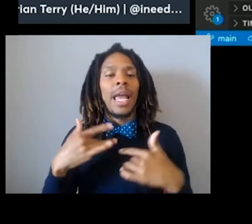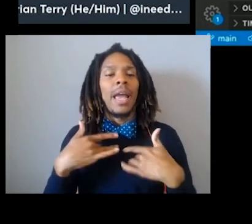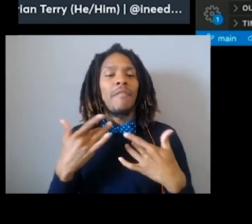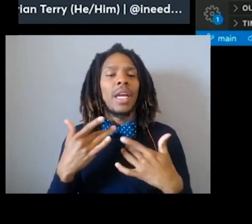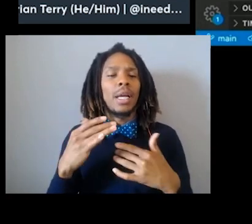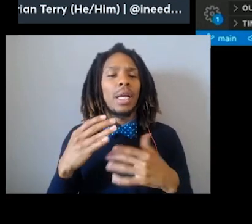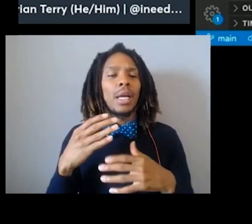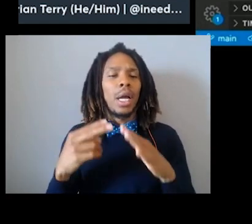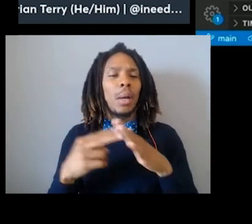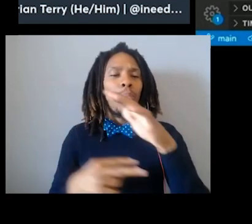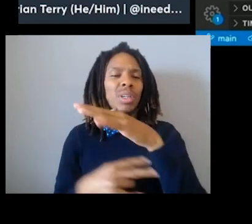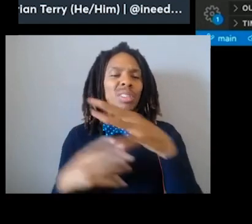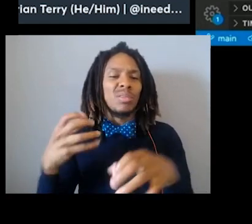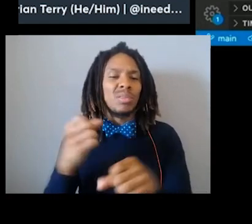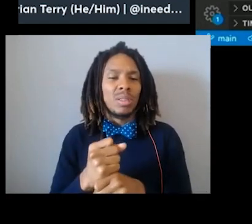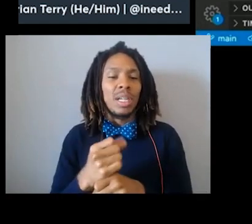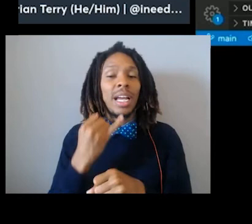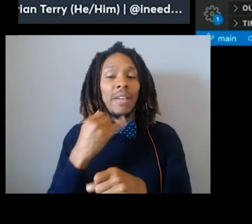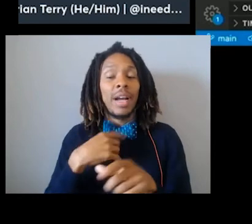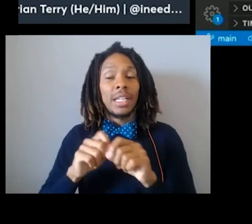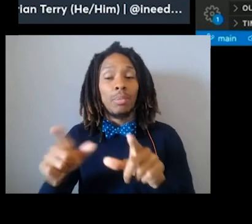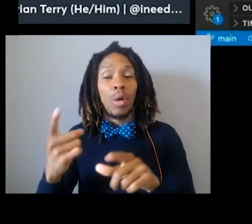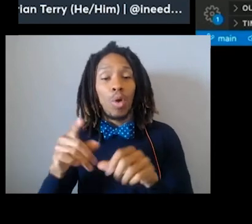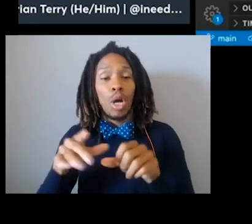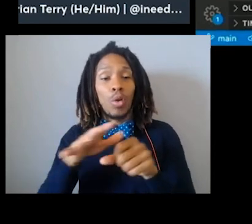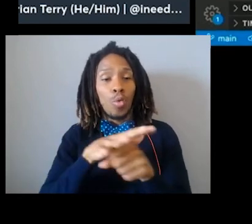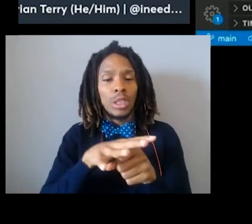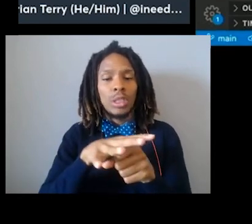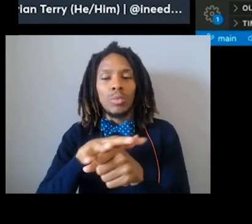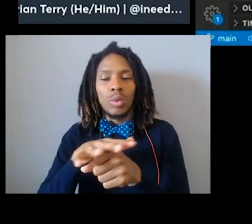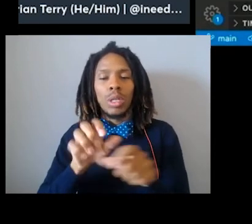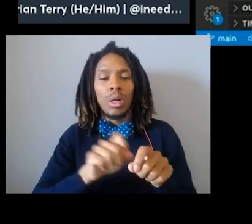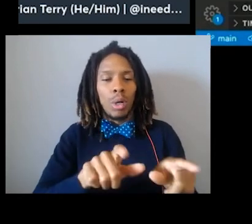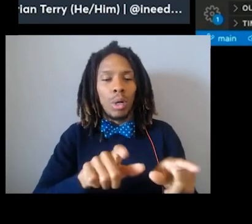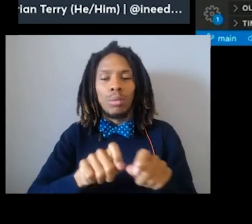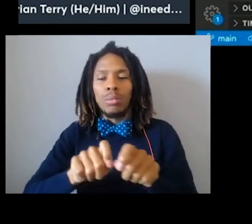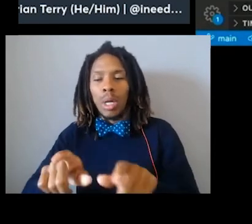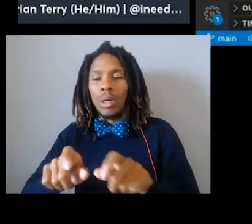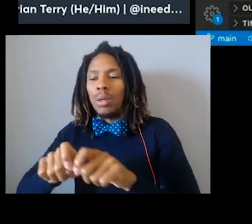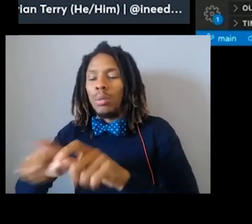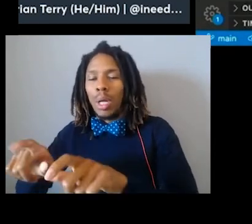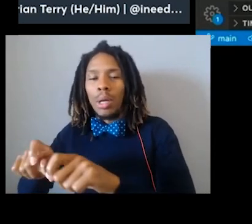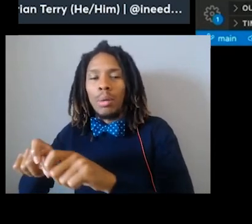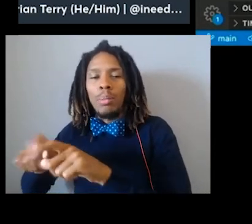If I wanted to, I could deploy one region at a time, right? Yeah. - So here, in this command I'm doing both the package and deploy,